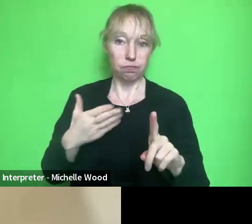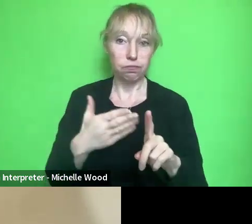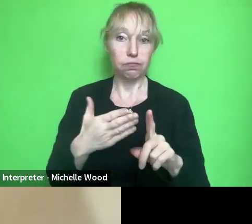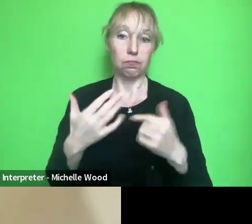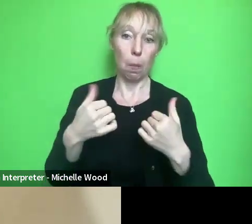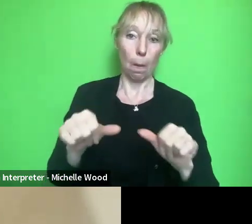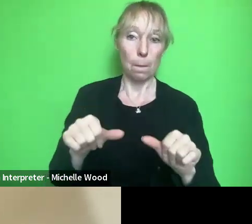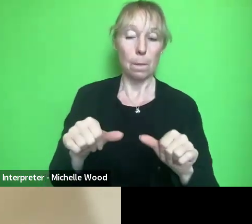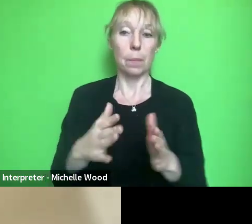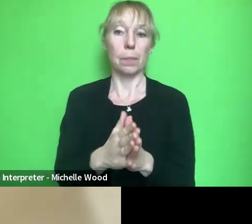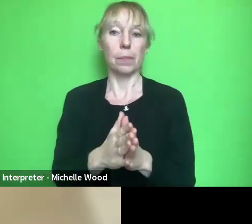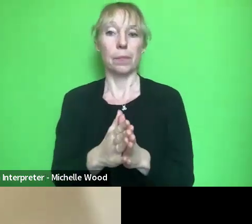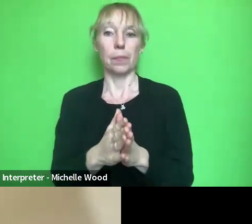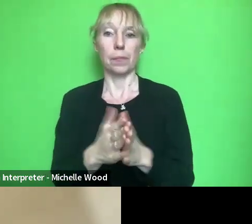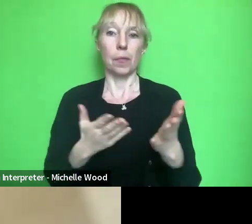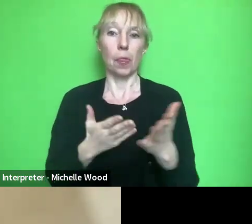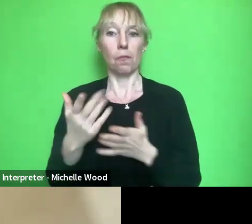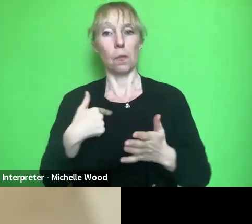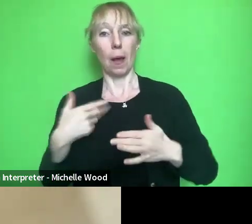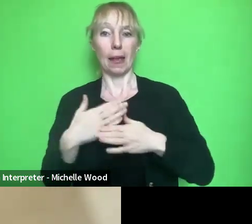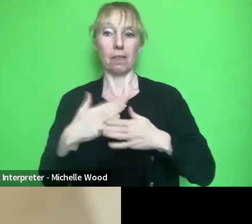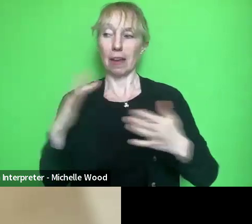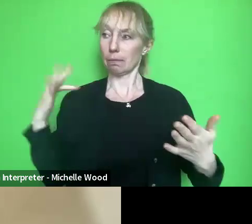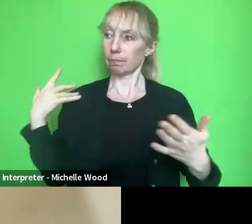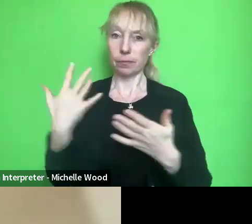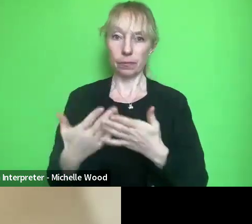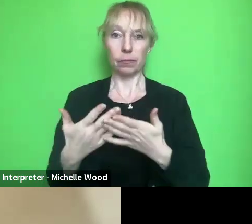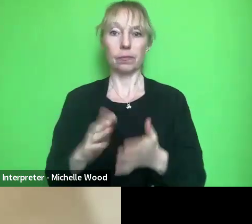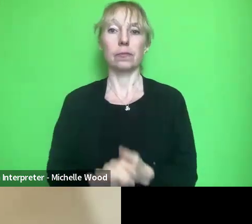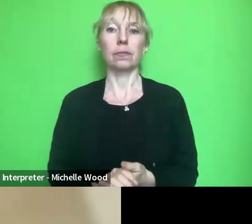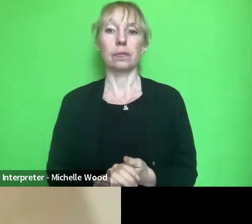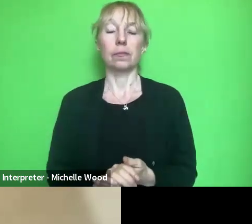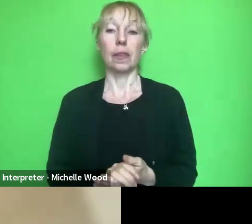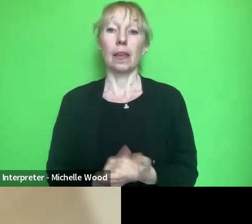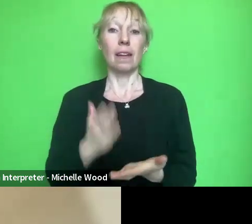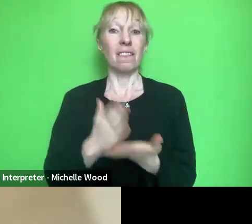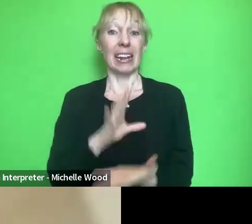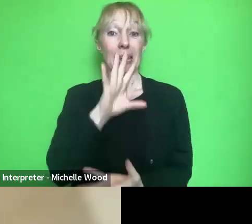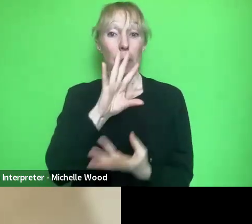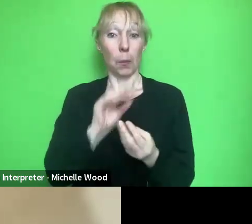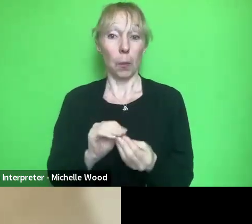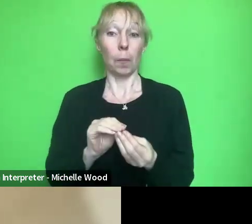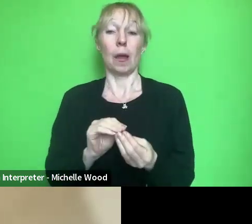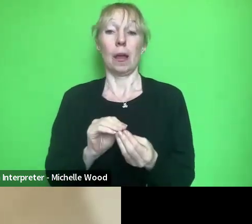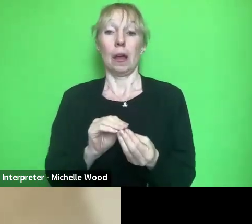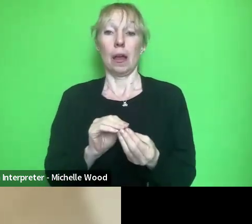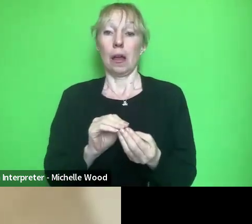ended up here, I suppose, through my career to date. So in a nutshell I am a